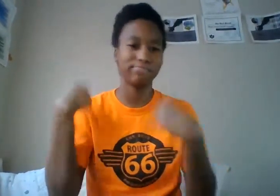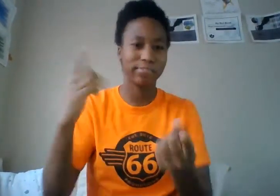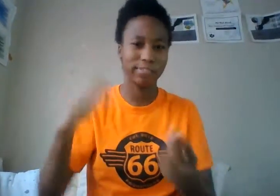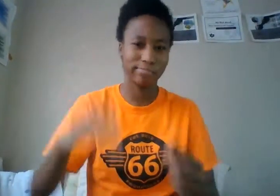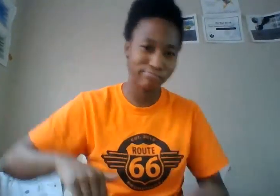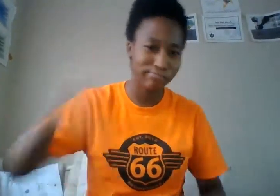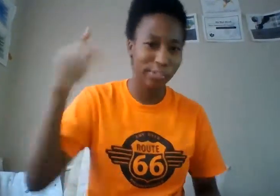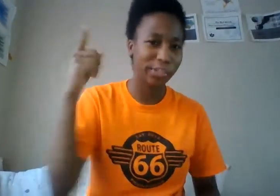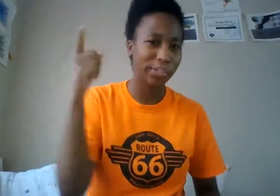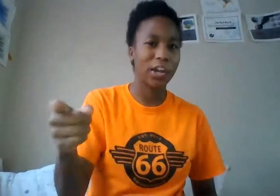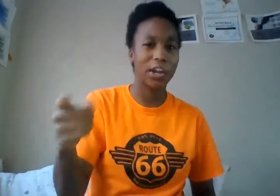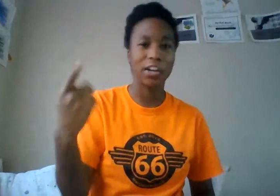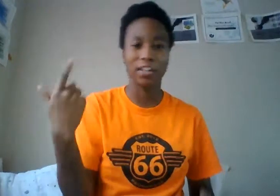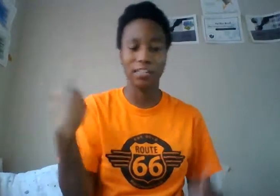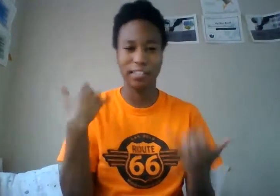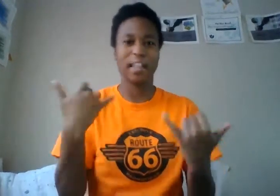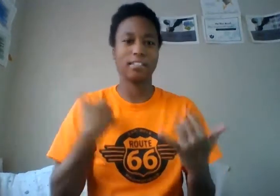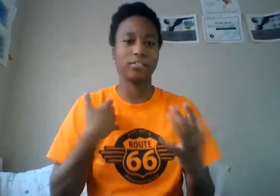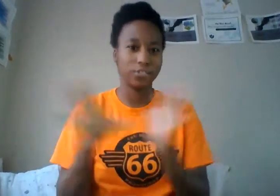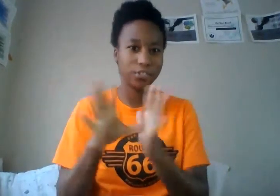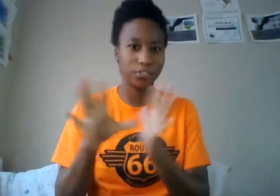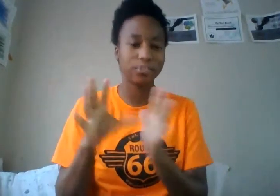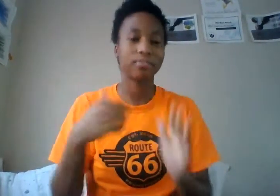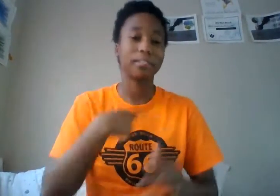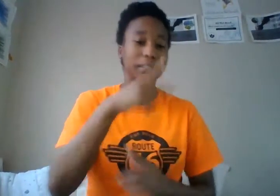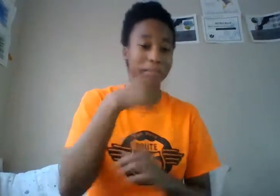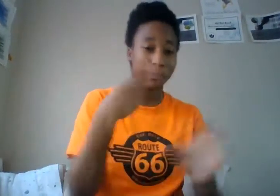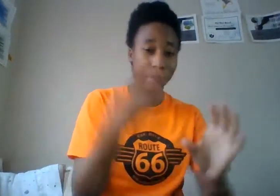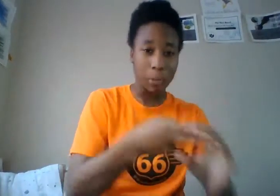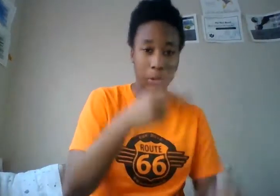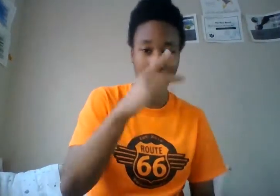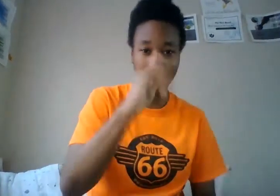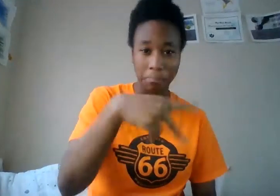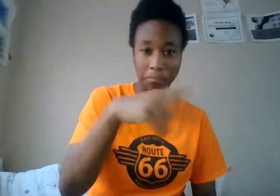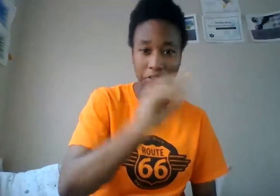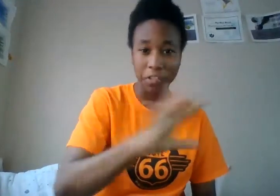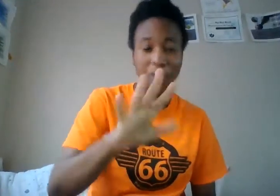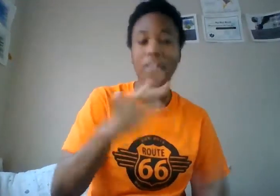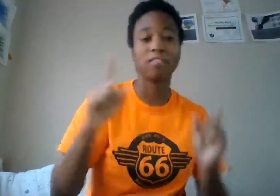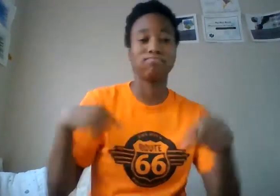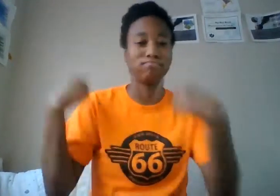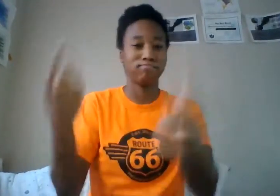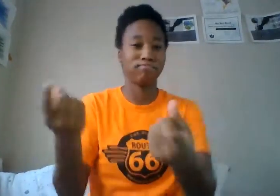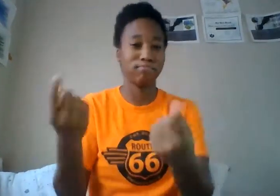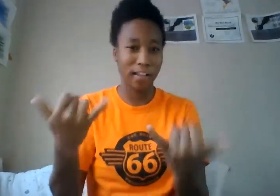I'm been grown up there. Now I'm a senior. I have joined the parent-infant program (PIP) in 2005 since to now an as senior